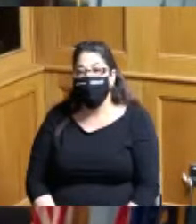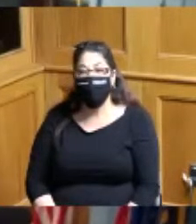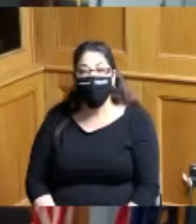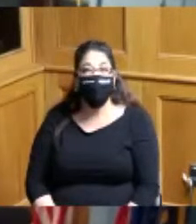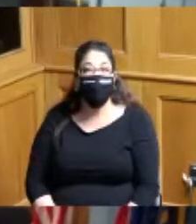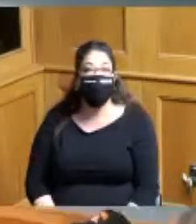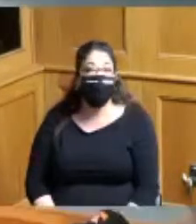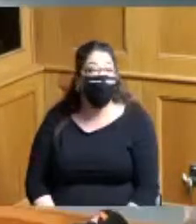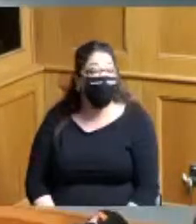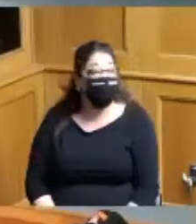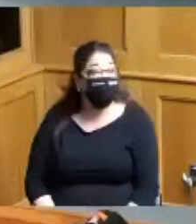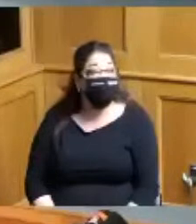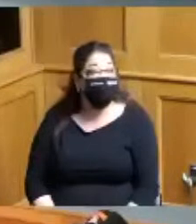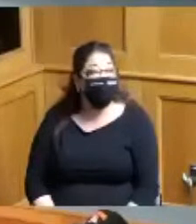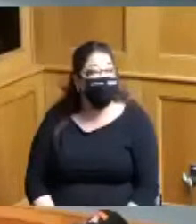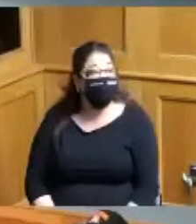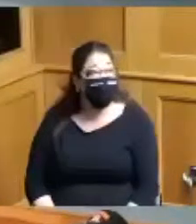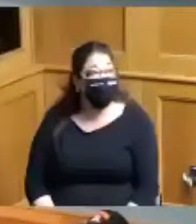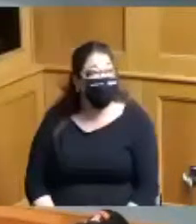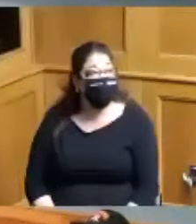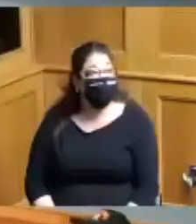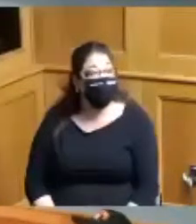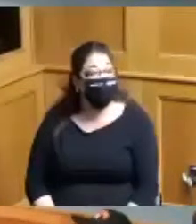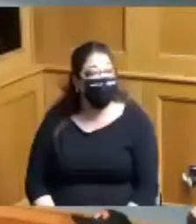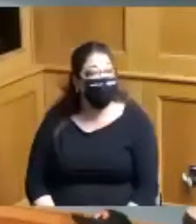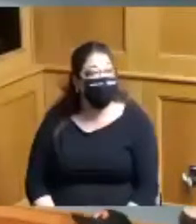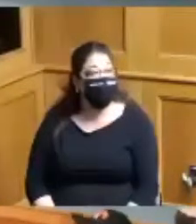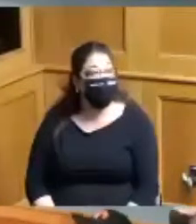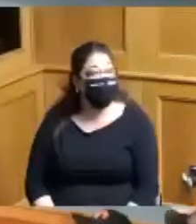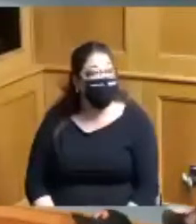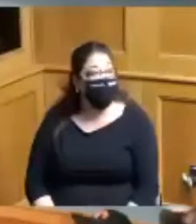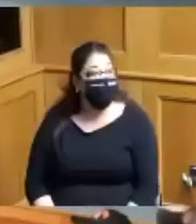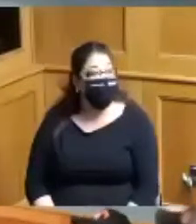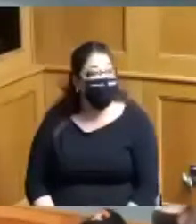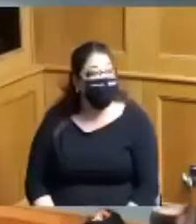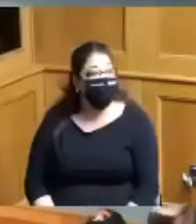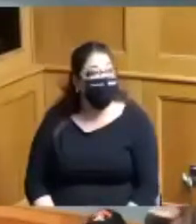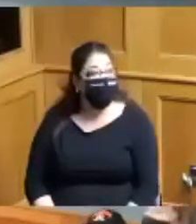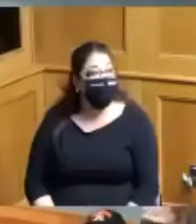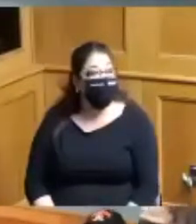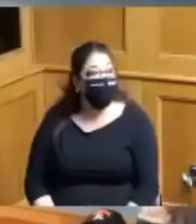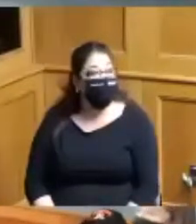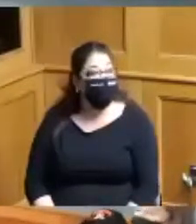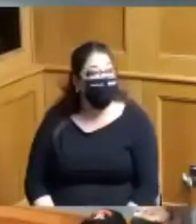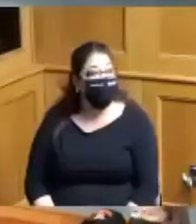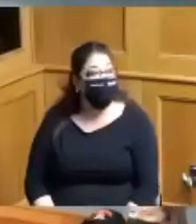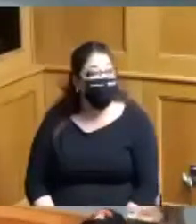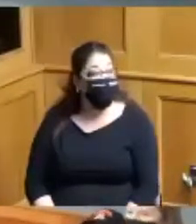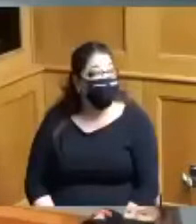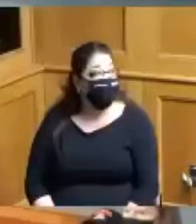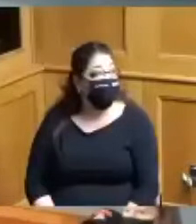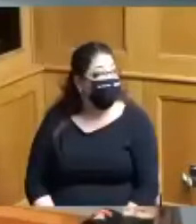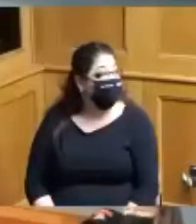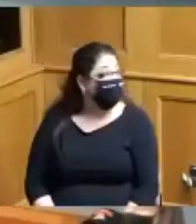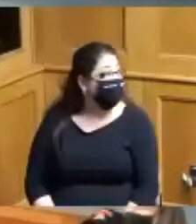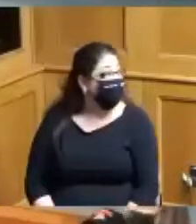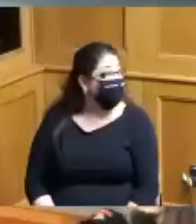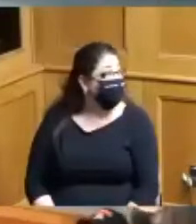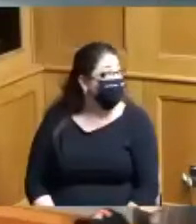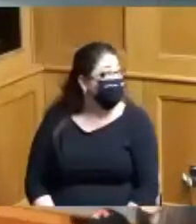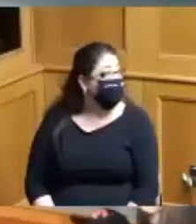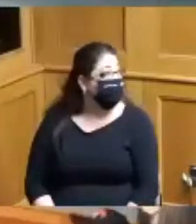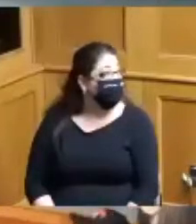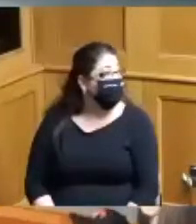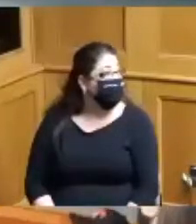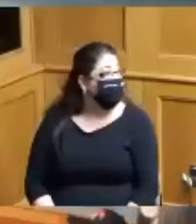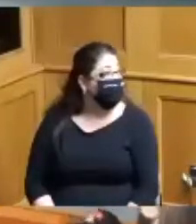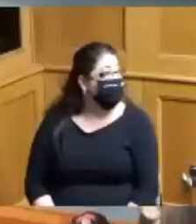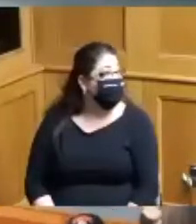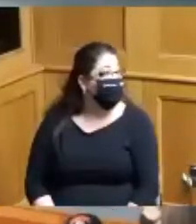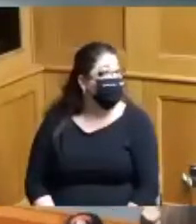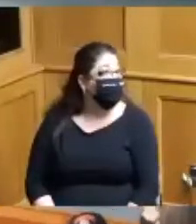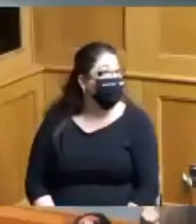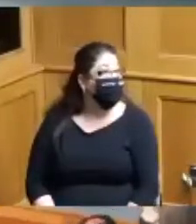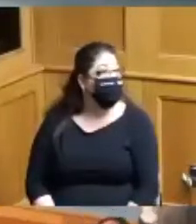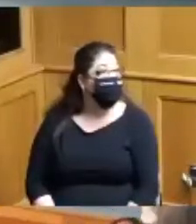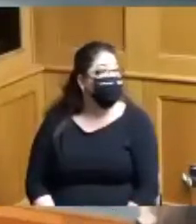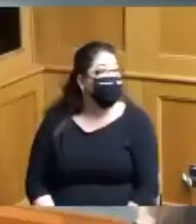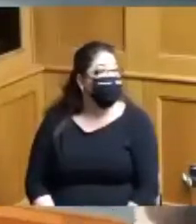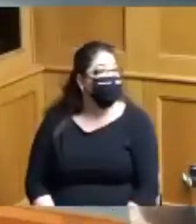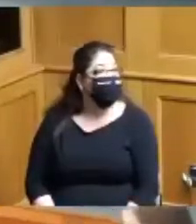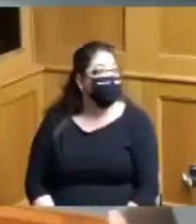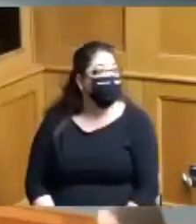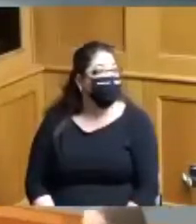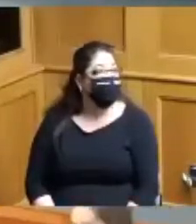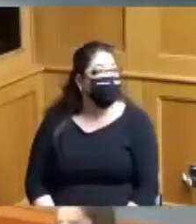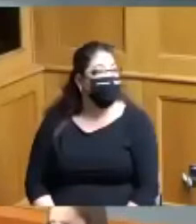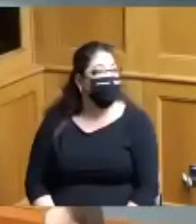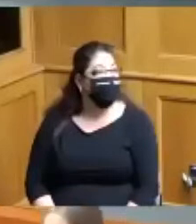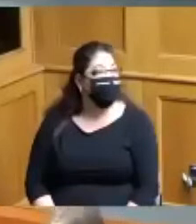thank you so much